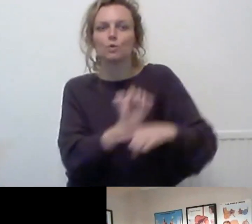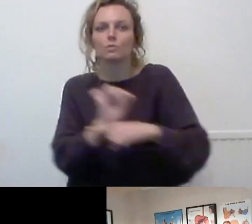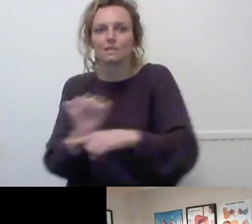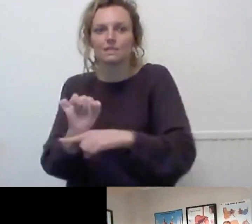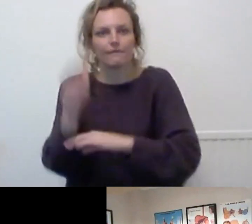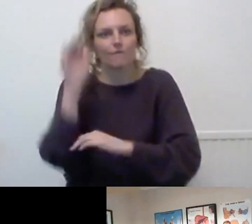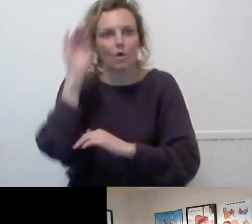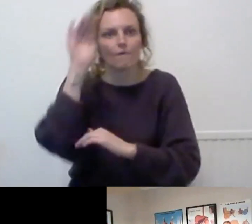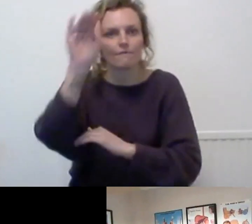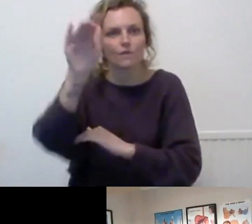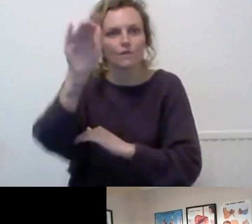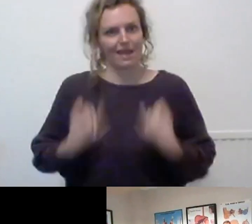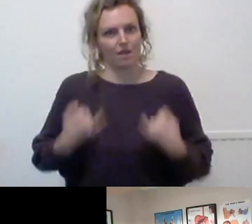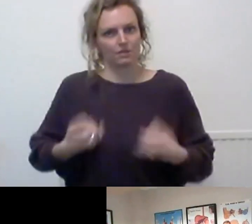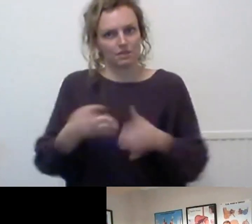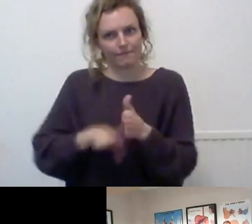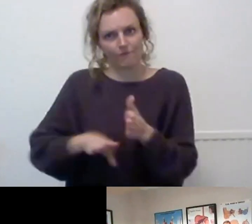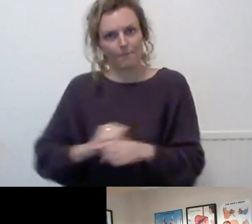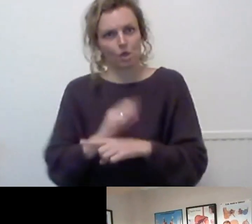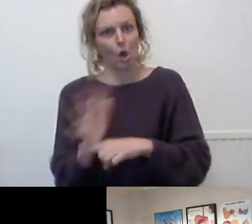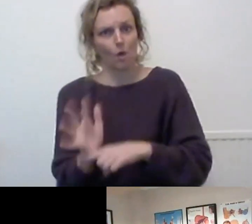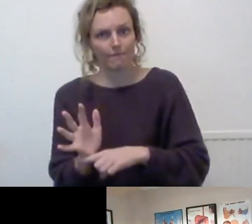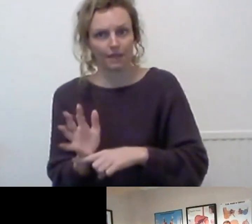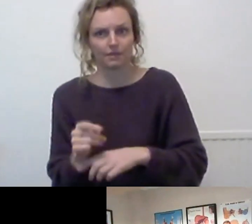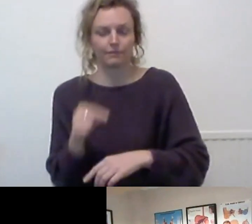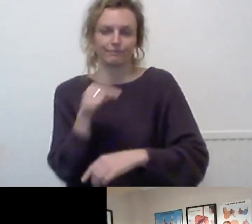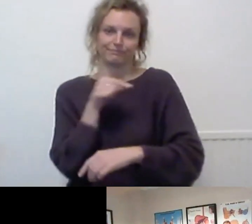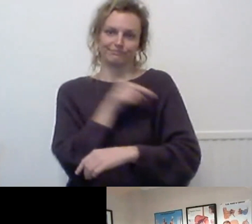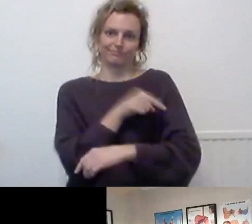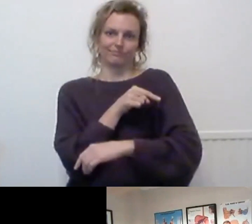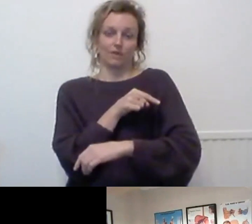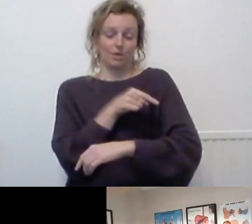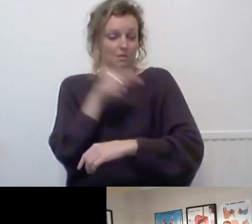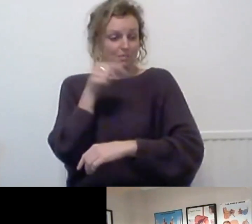In the next few months, it will already be in your system and be able to get to pounce on